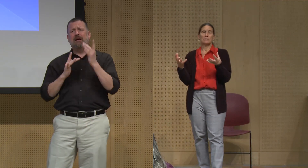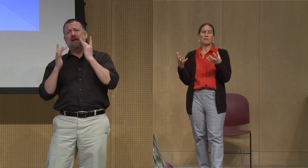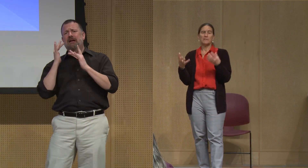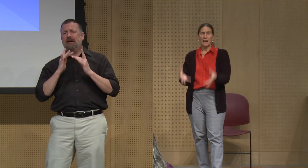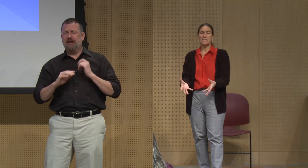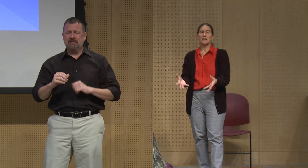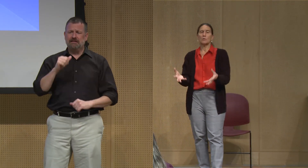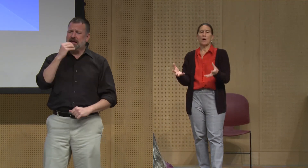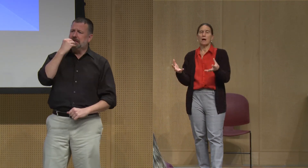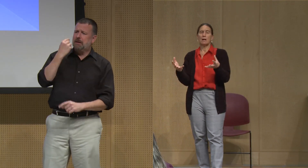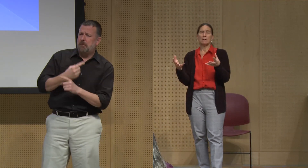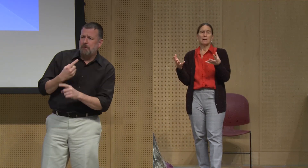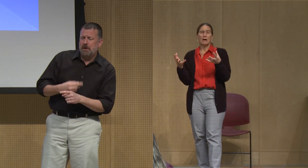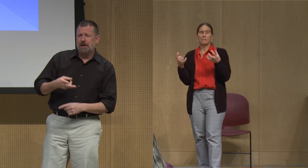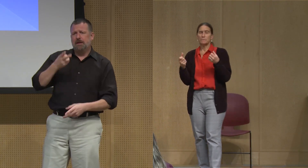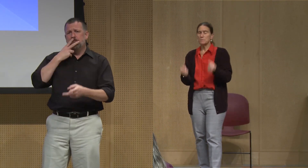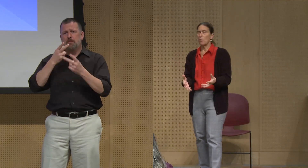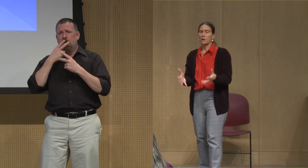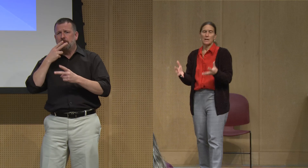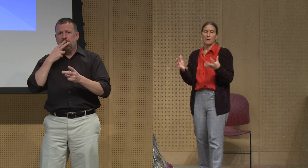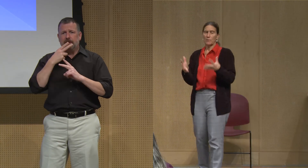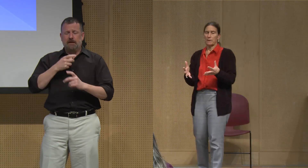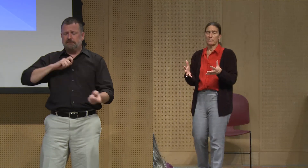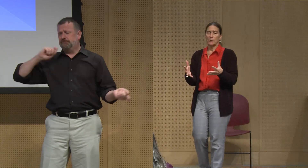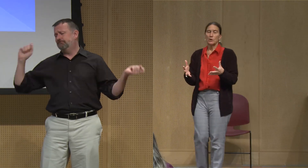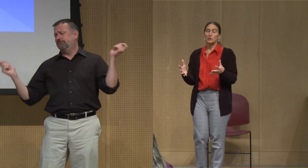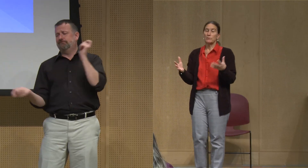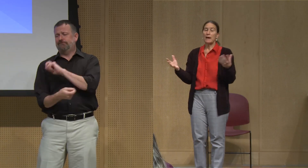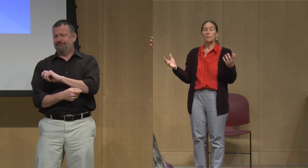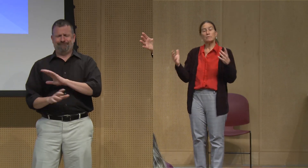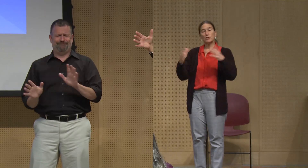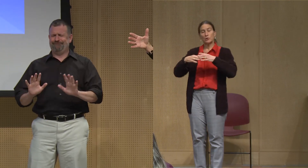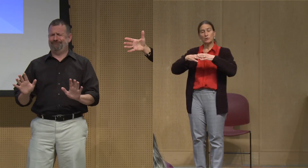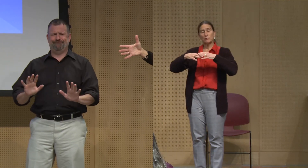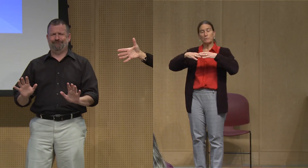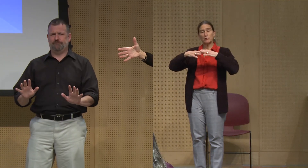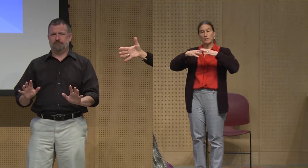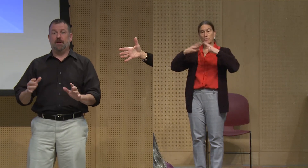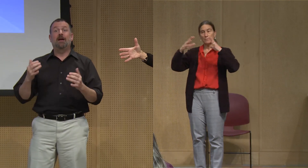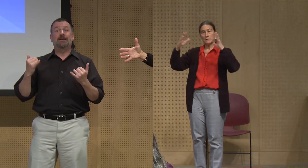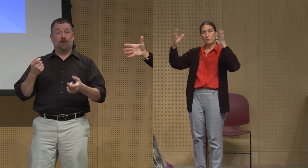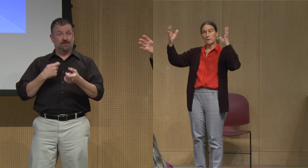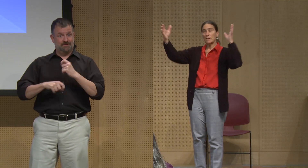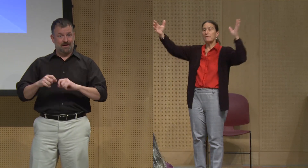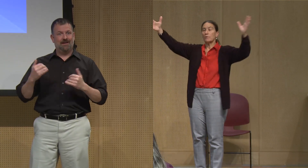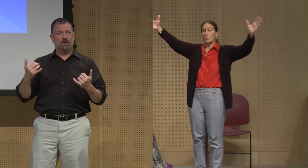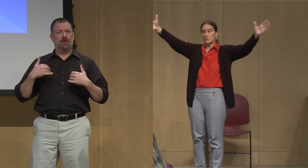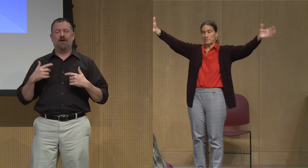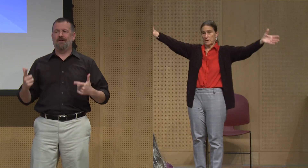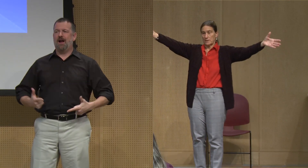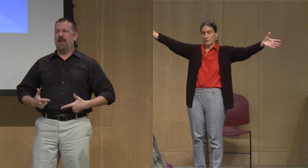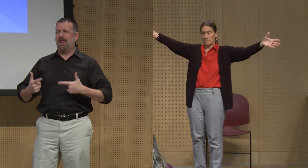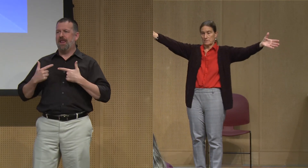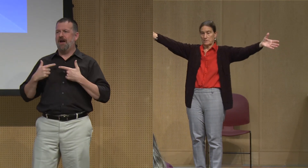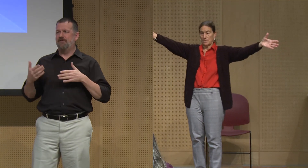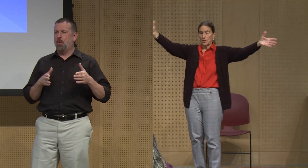OF NOT EATING WELL, OF SMOKING, OF WHATEVER? SO NOW WE'VE TRANSFORMED INTO THE LIFE COURSE THINKING.